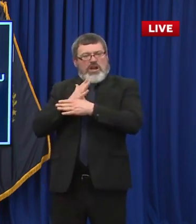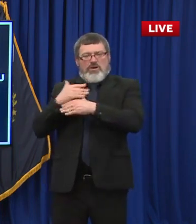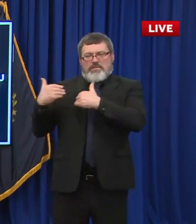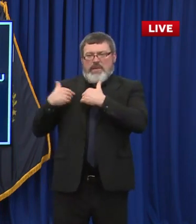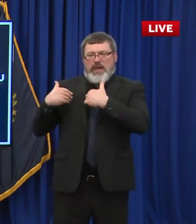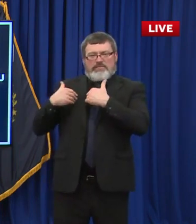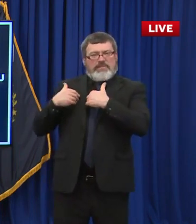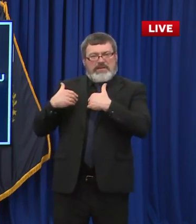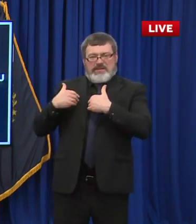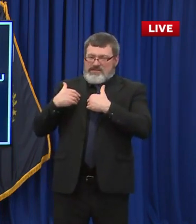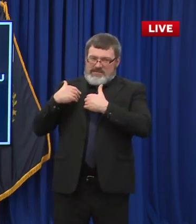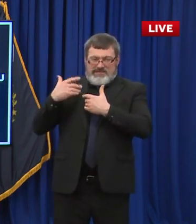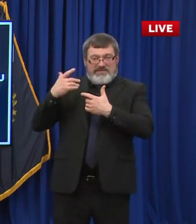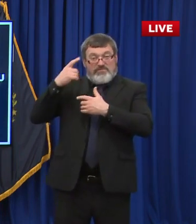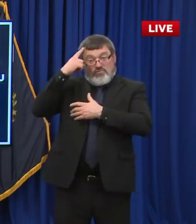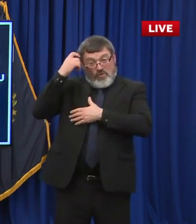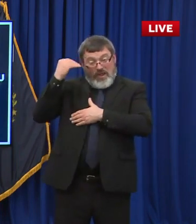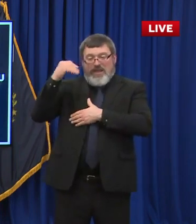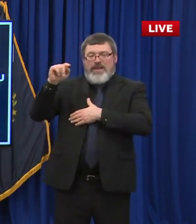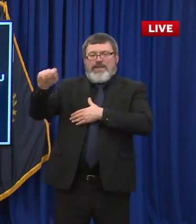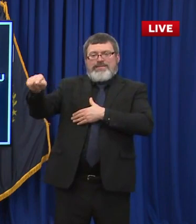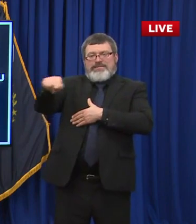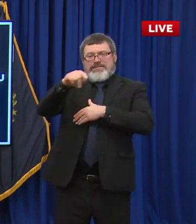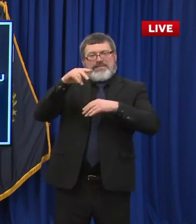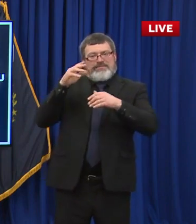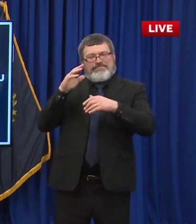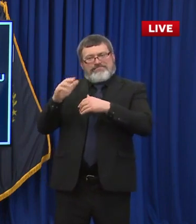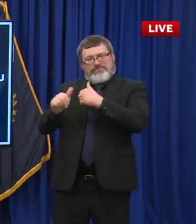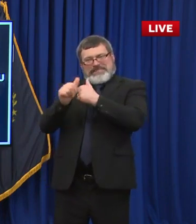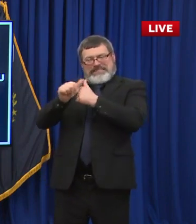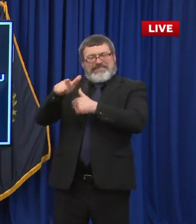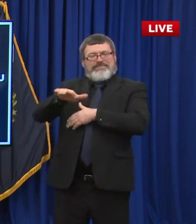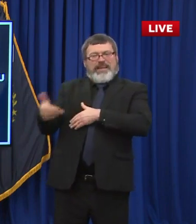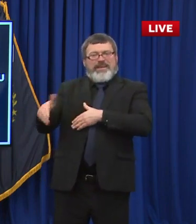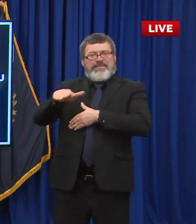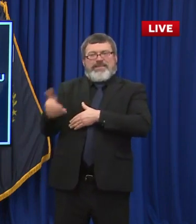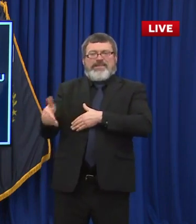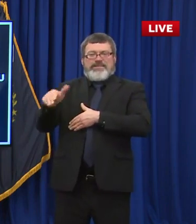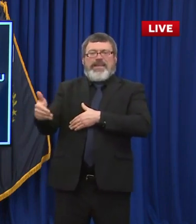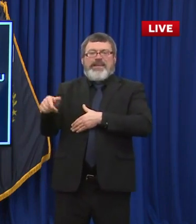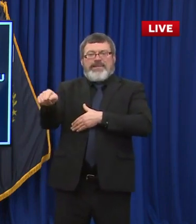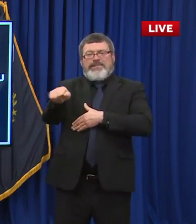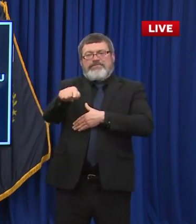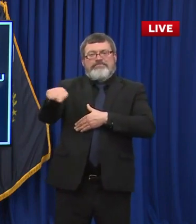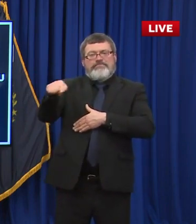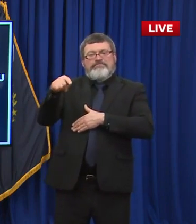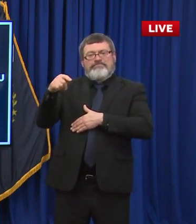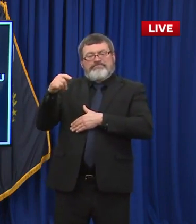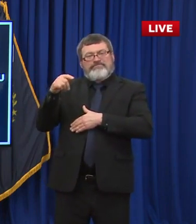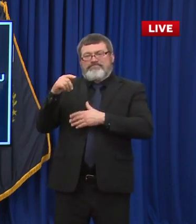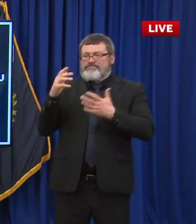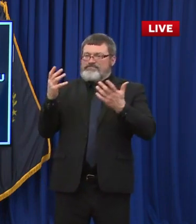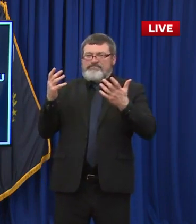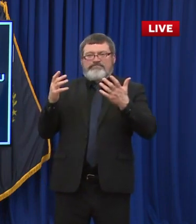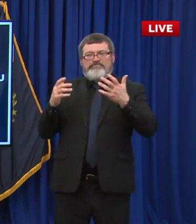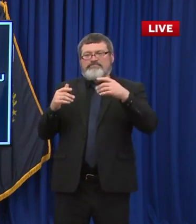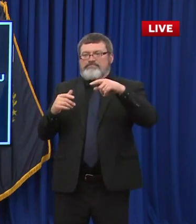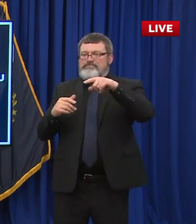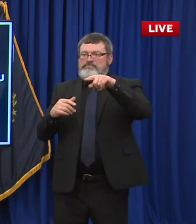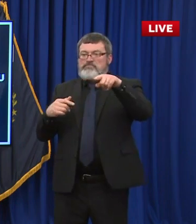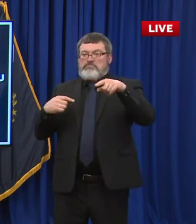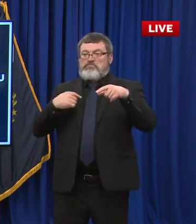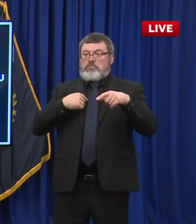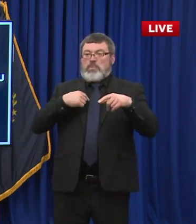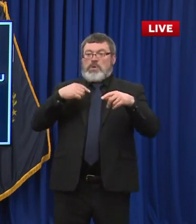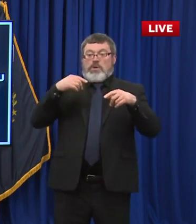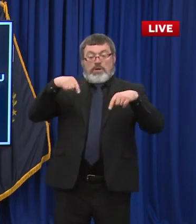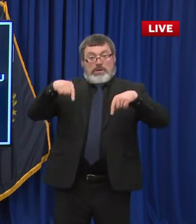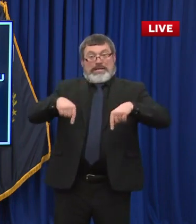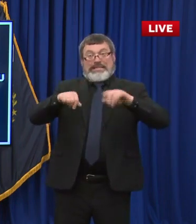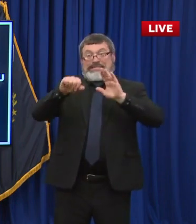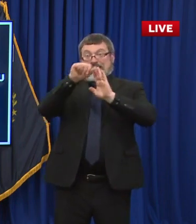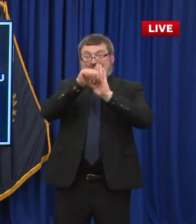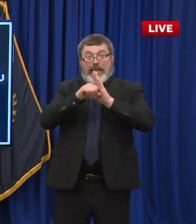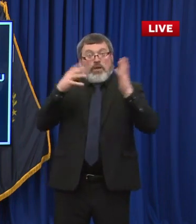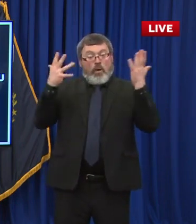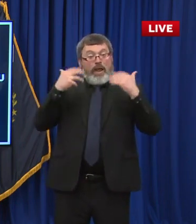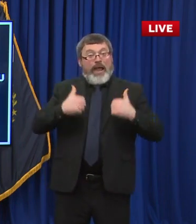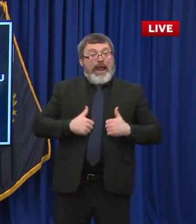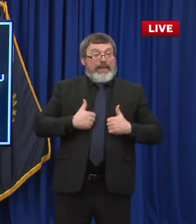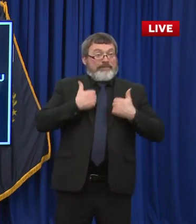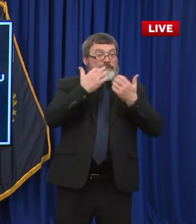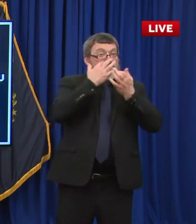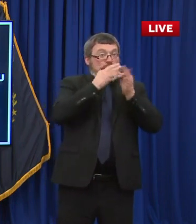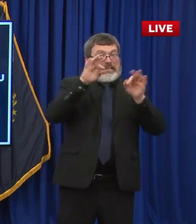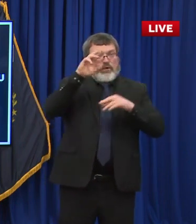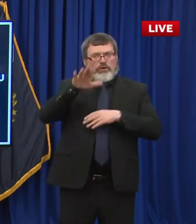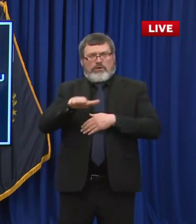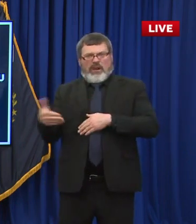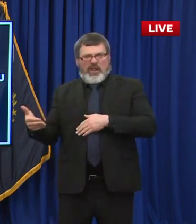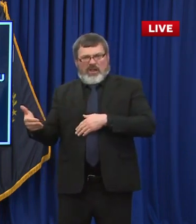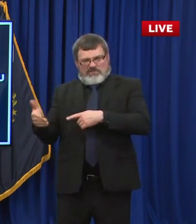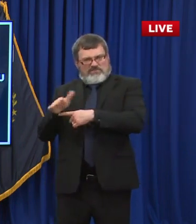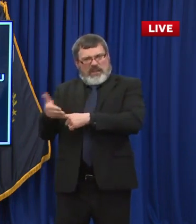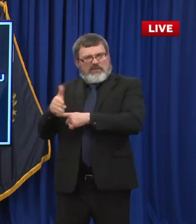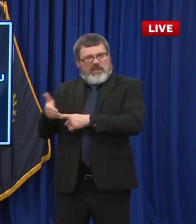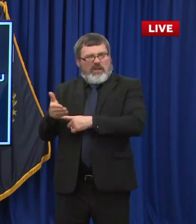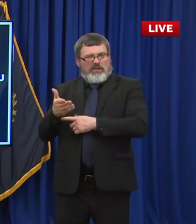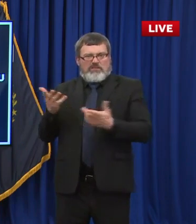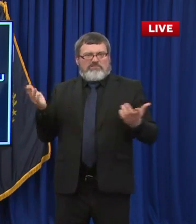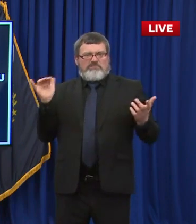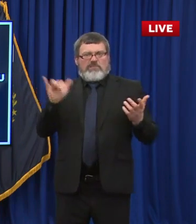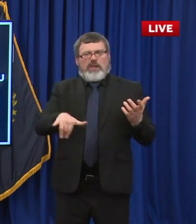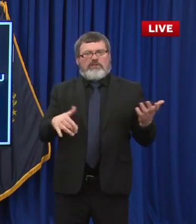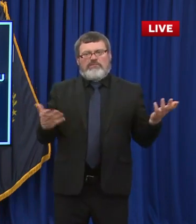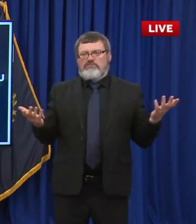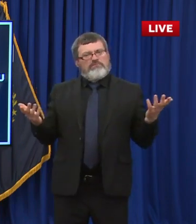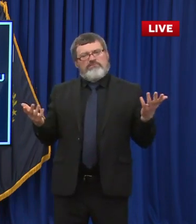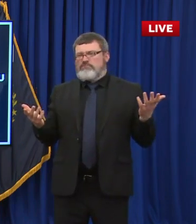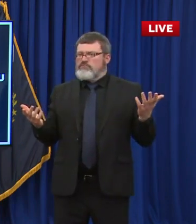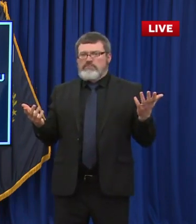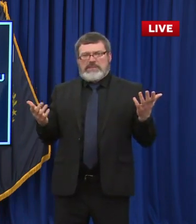THIS IS THE LIVE FOR YOUR DIES STATE WHICH MEANS THAT WHILE WE TRY TO LIMIT THE SIZE AND OVERREACH OF GOVERNMENT, WE ALSO TAKE ON AS INDIVIDUALS THAT RESPONSIBILITY FOR OURSELVES AND